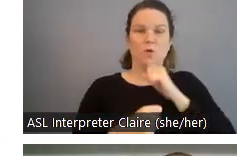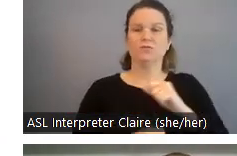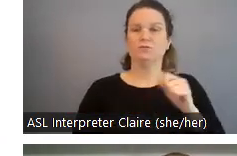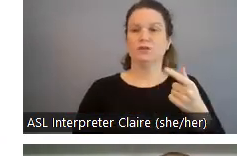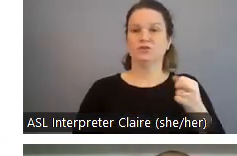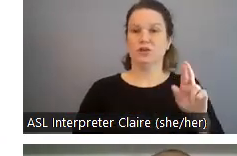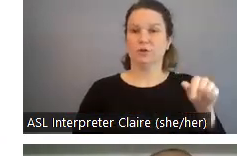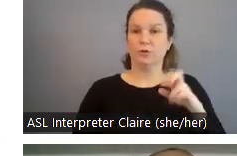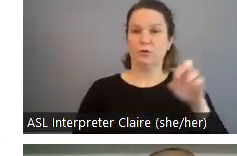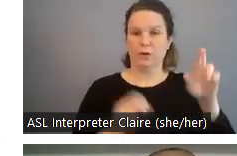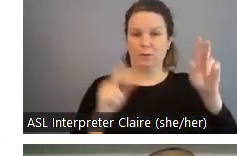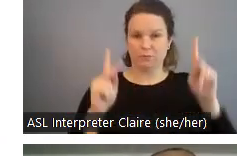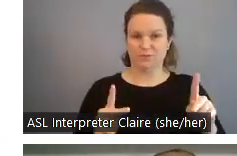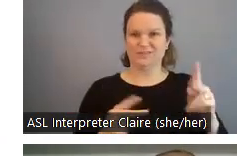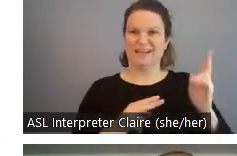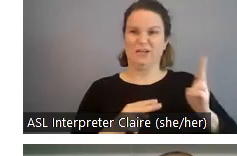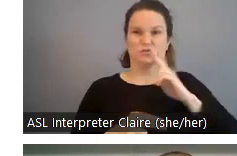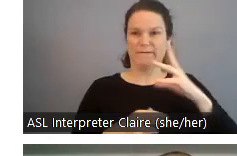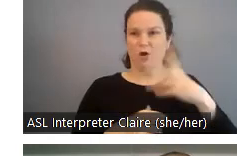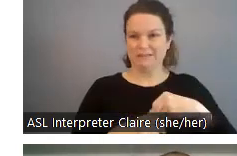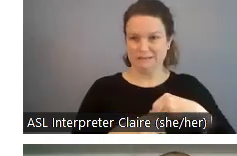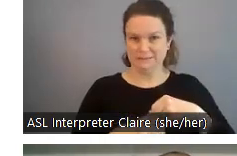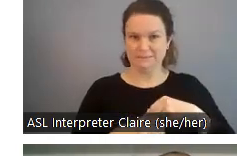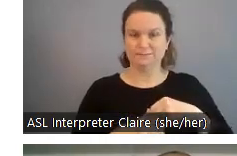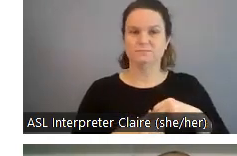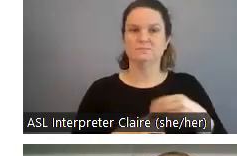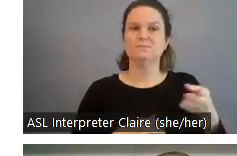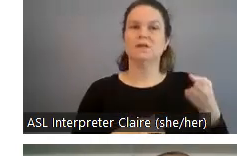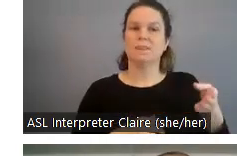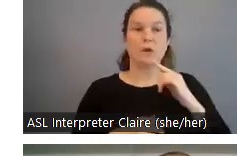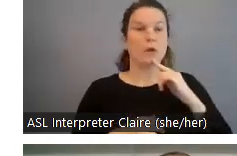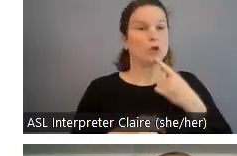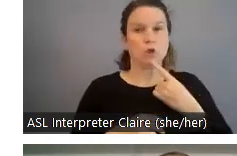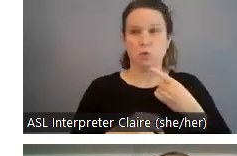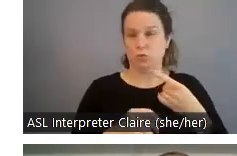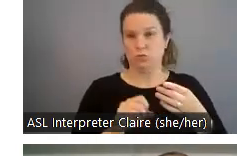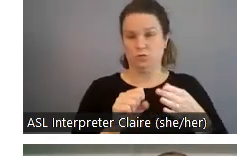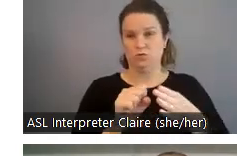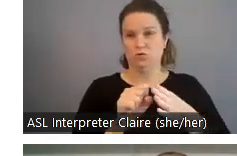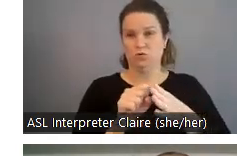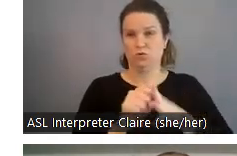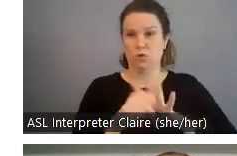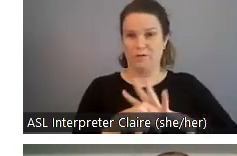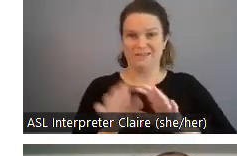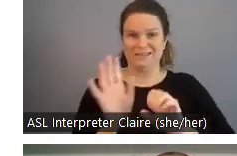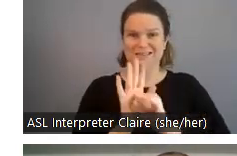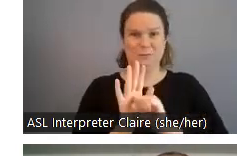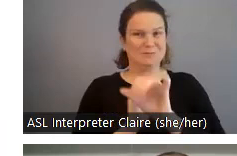with a history of Autism. Their acute COVID symptoms